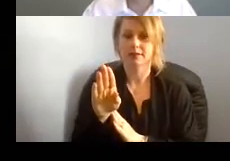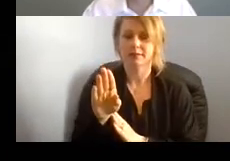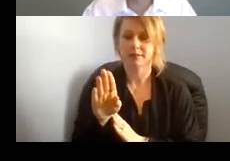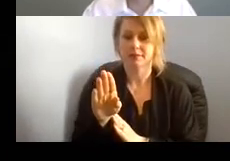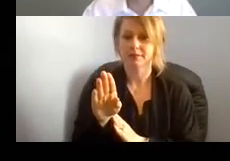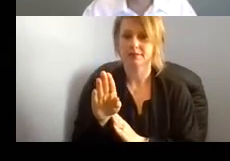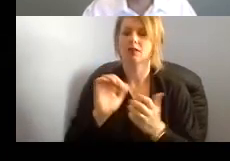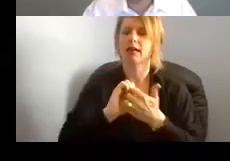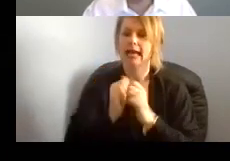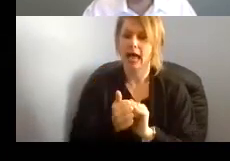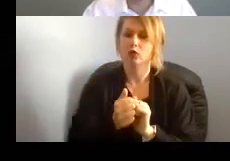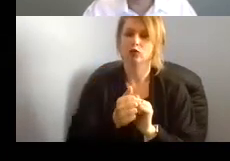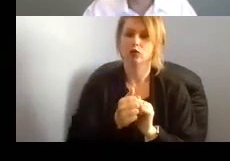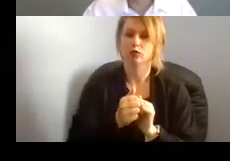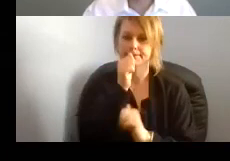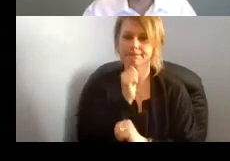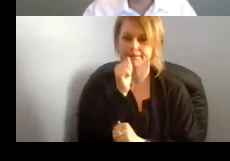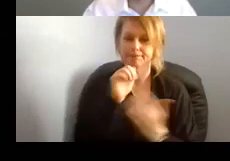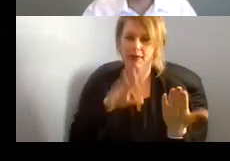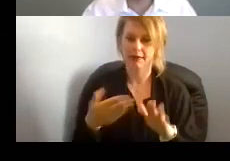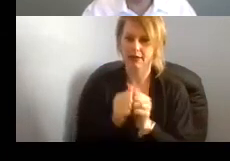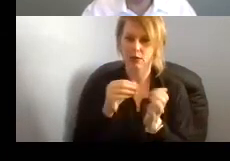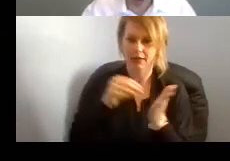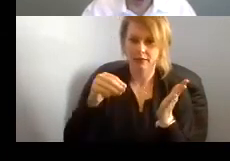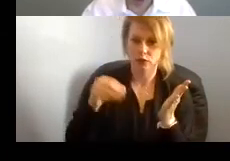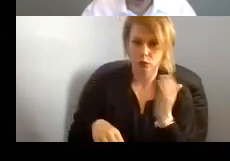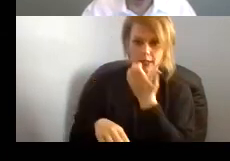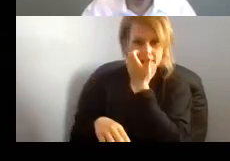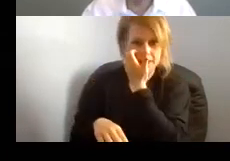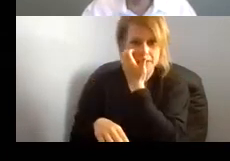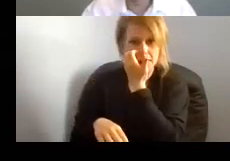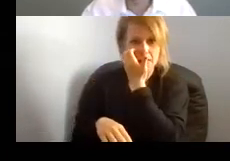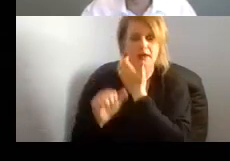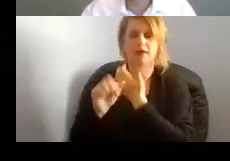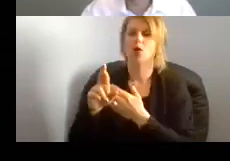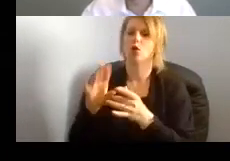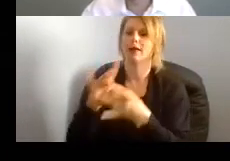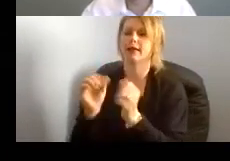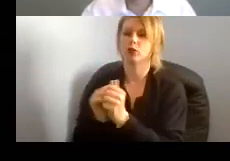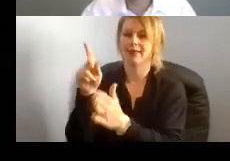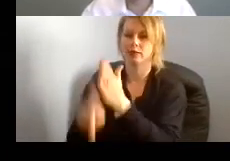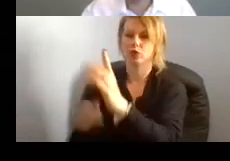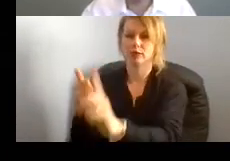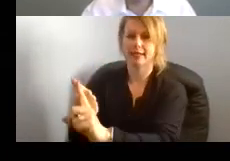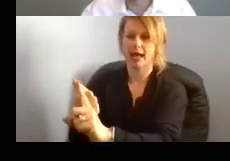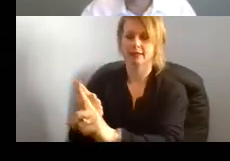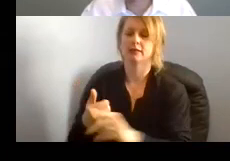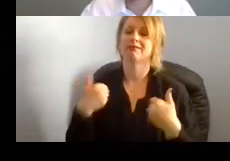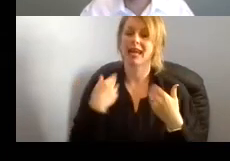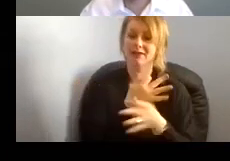member from all causes as well as one specifically related to suicide. There are free teacher-training modules that can be used for sharing